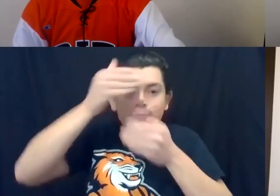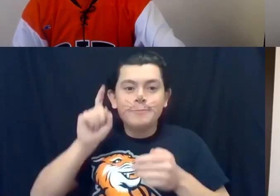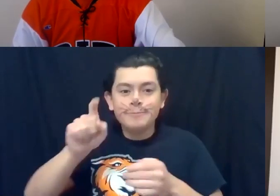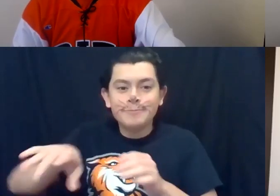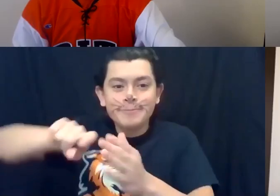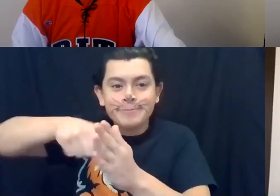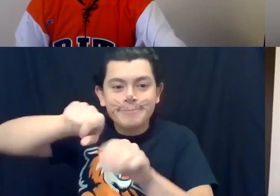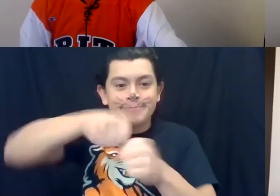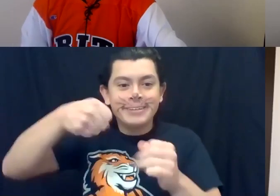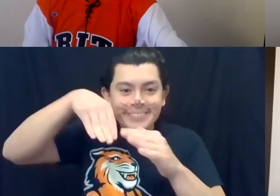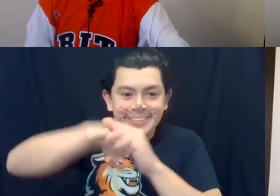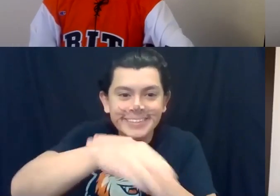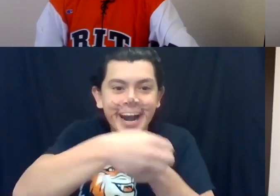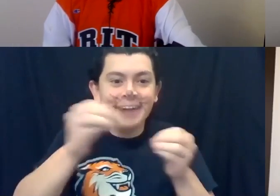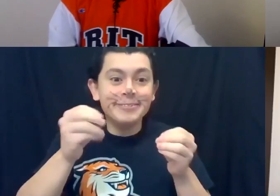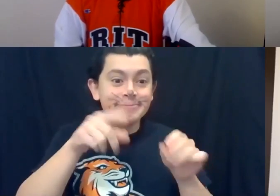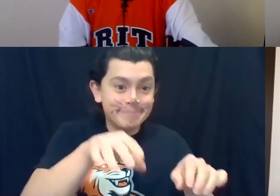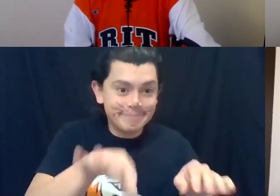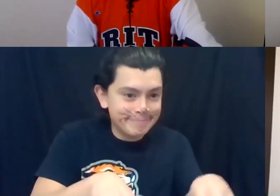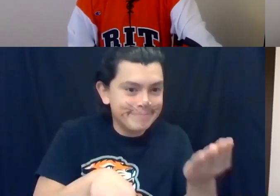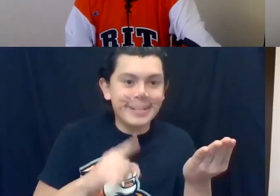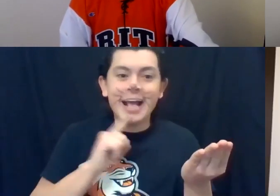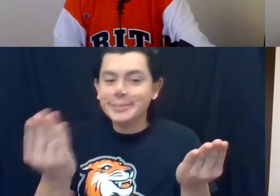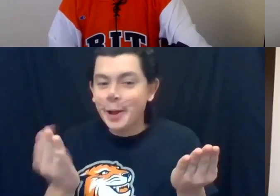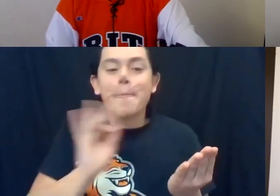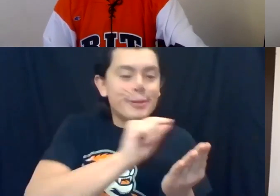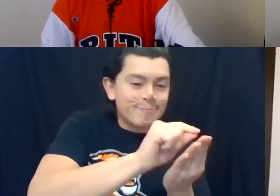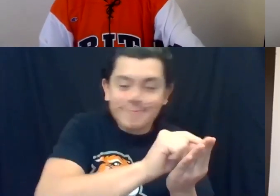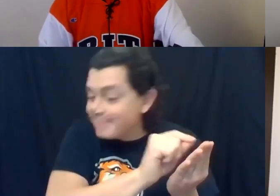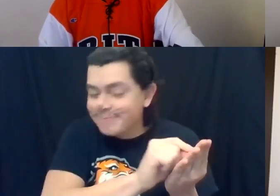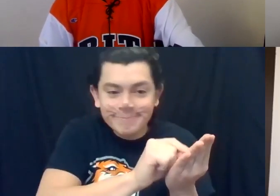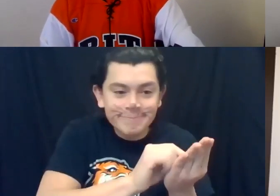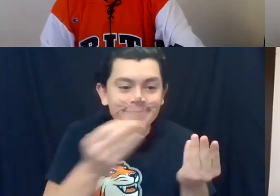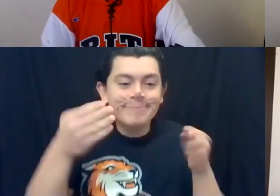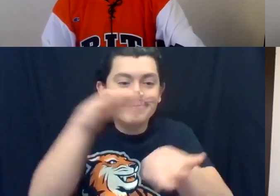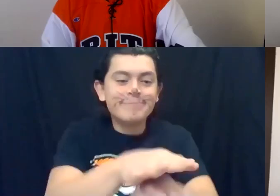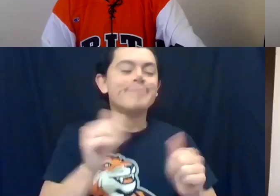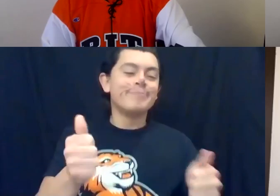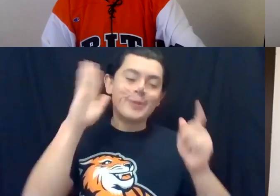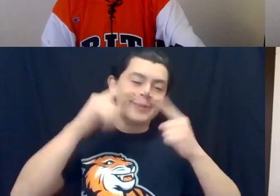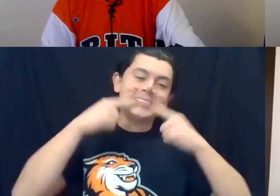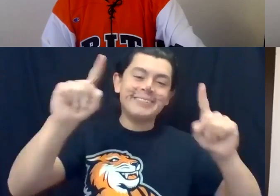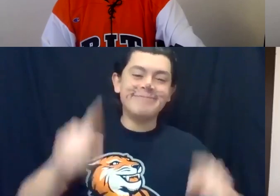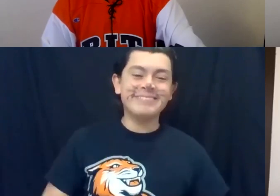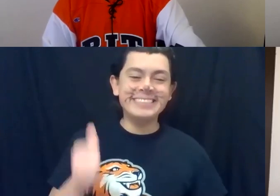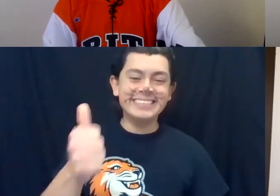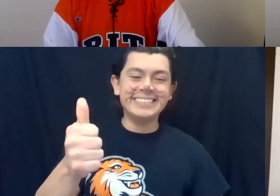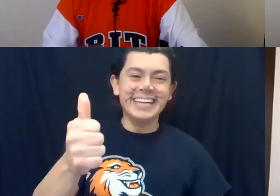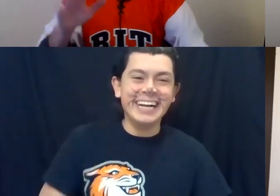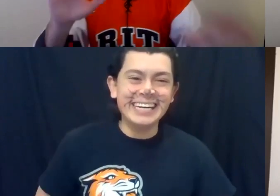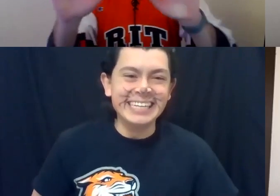go to the teacher's desk, and change her answers. Then you will have a good grade.